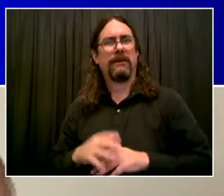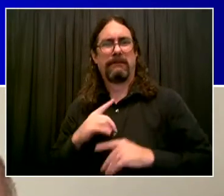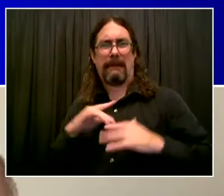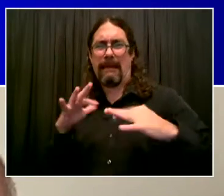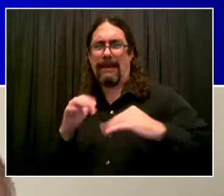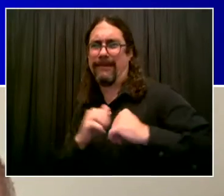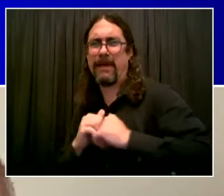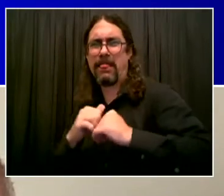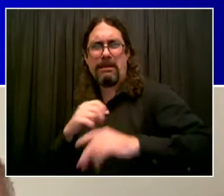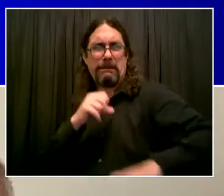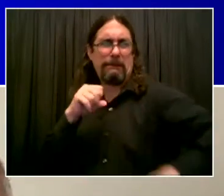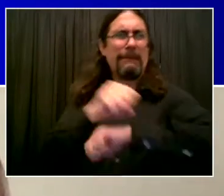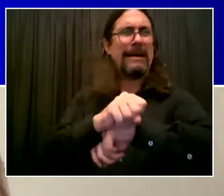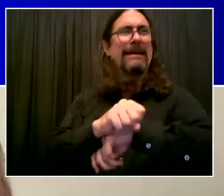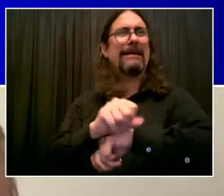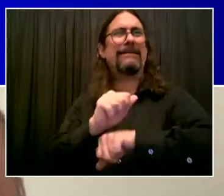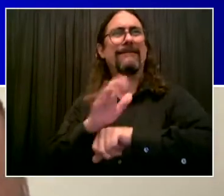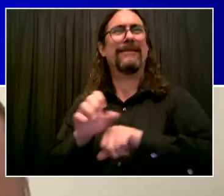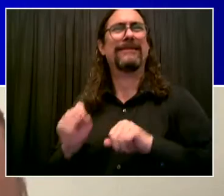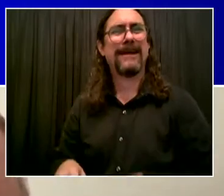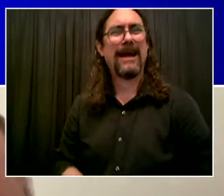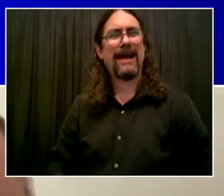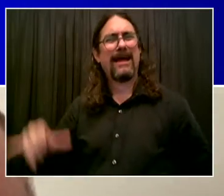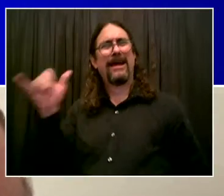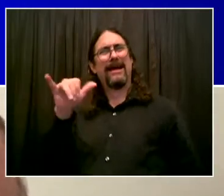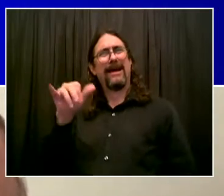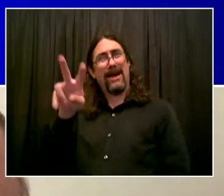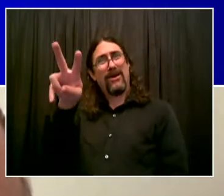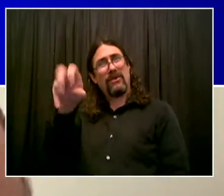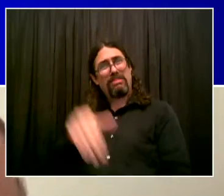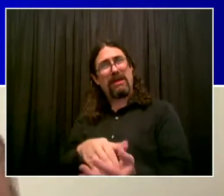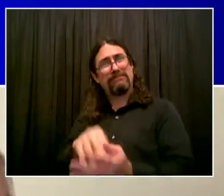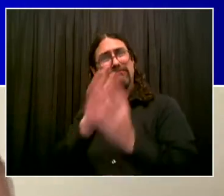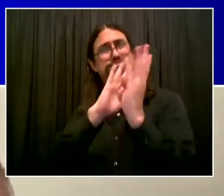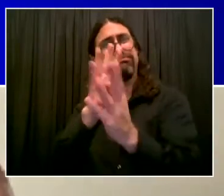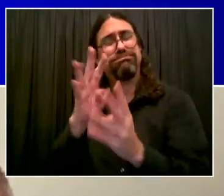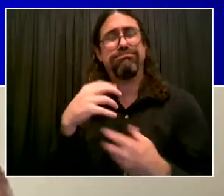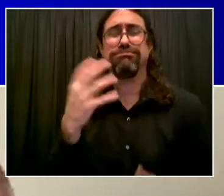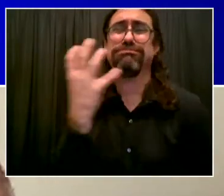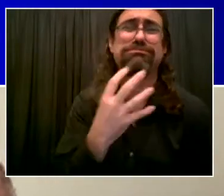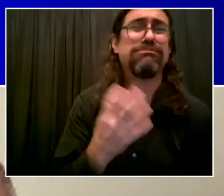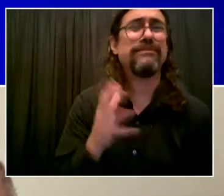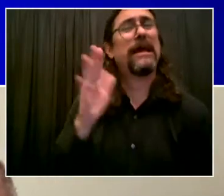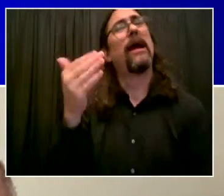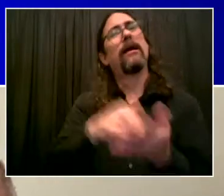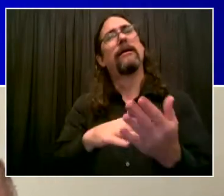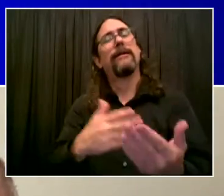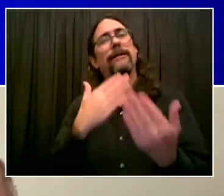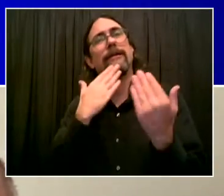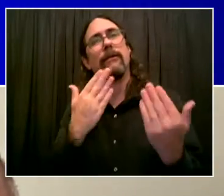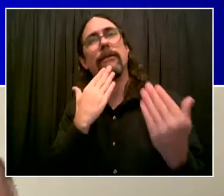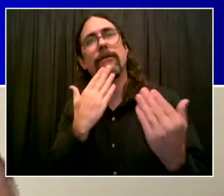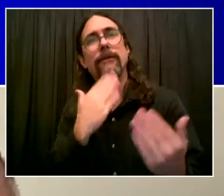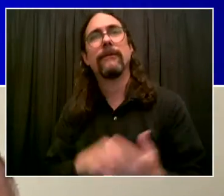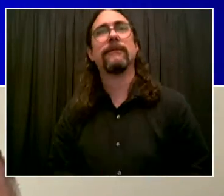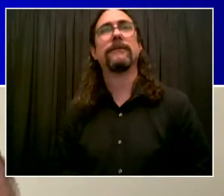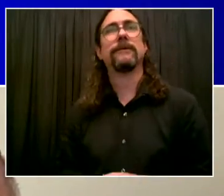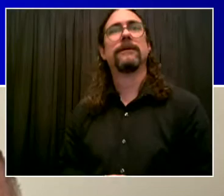STADIUMS HAVE BEEN USD EAS WELL . 200,000 DOSES, TWO THUMBS UP TO